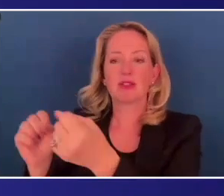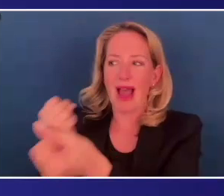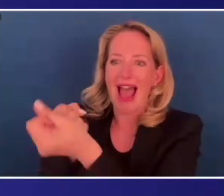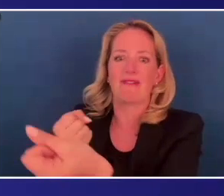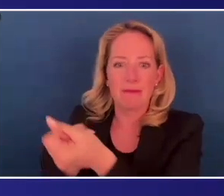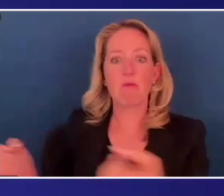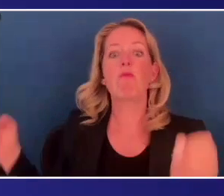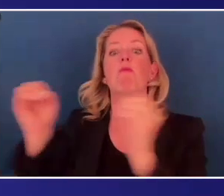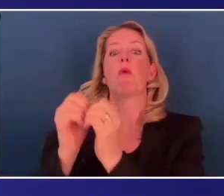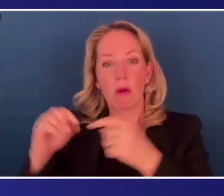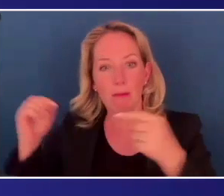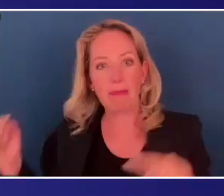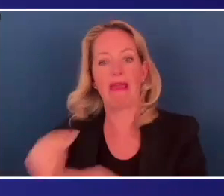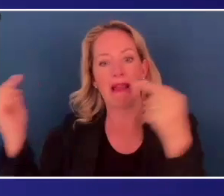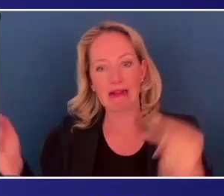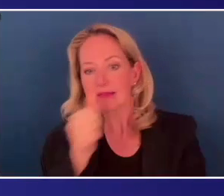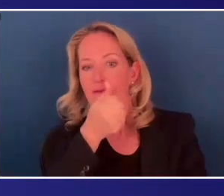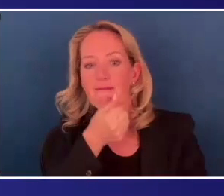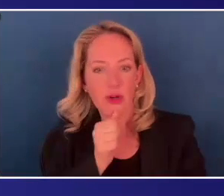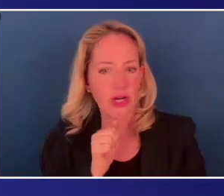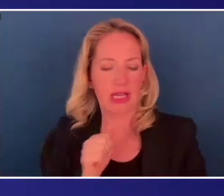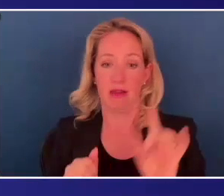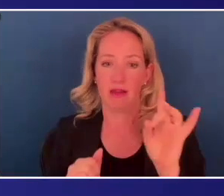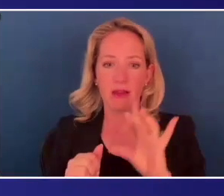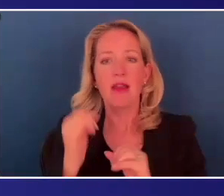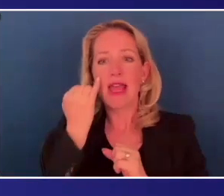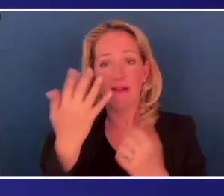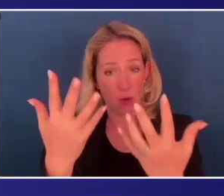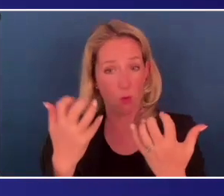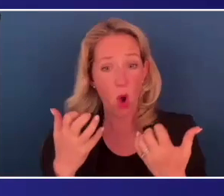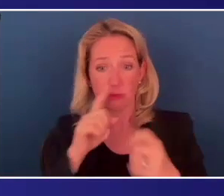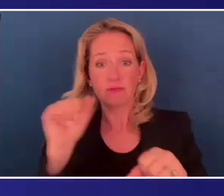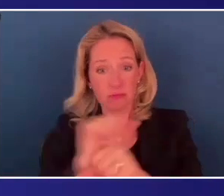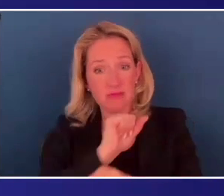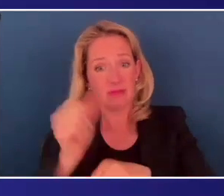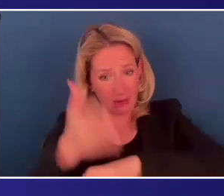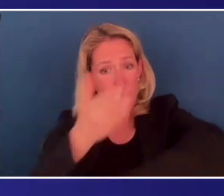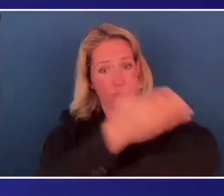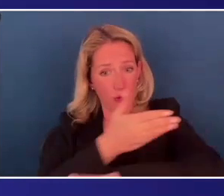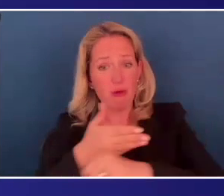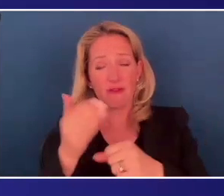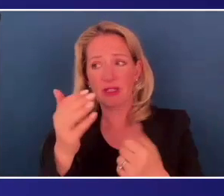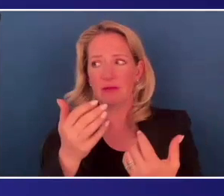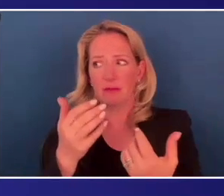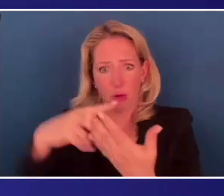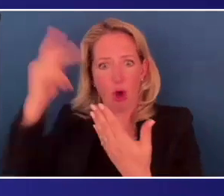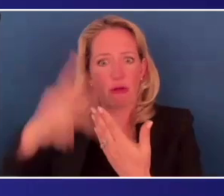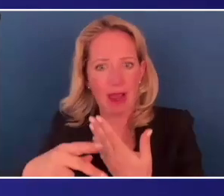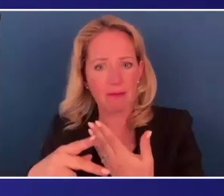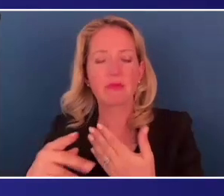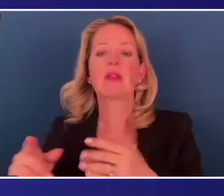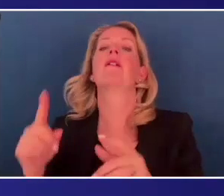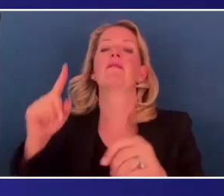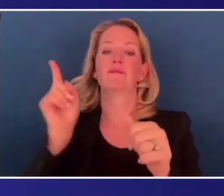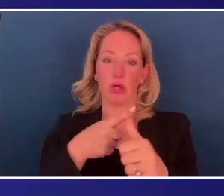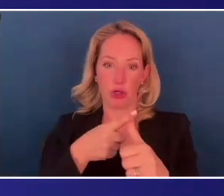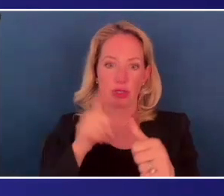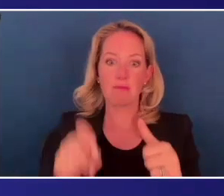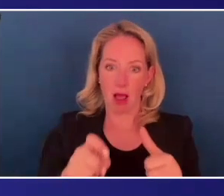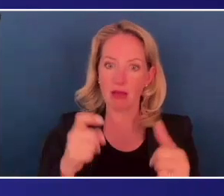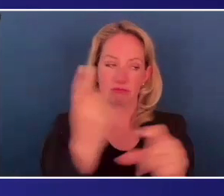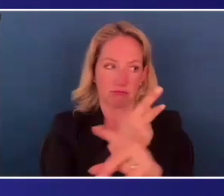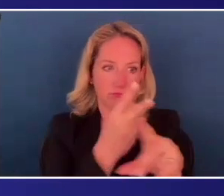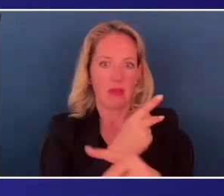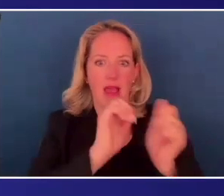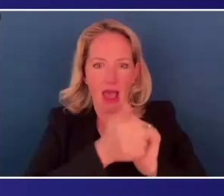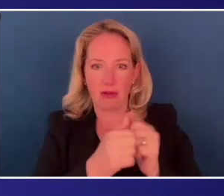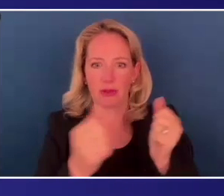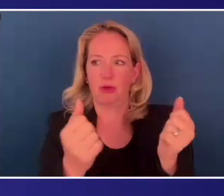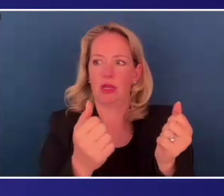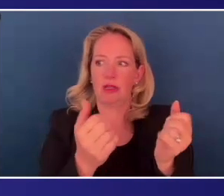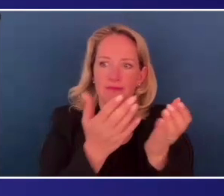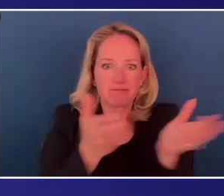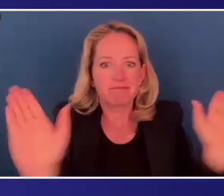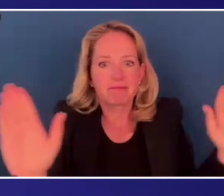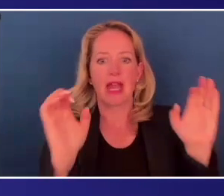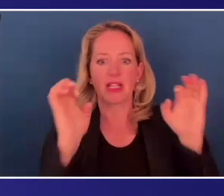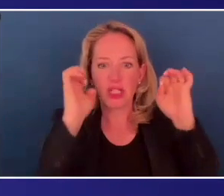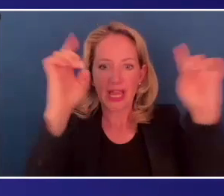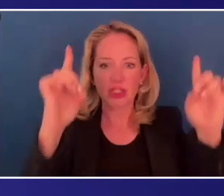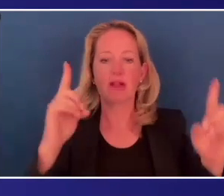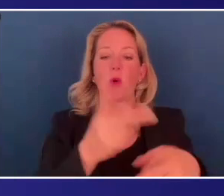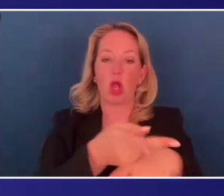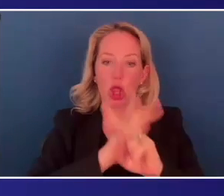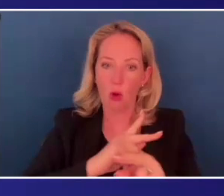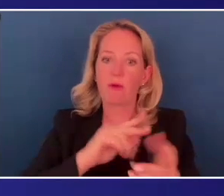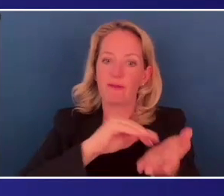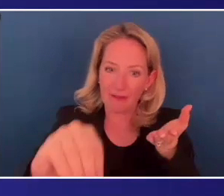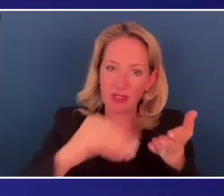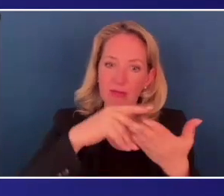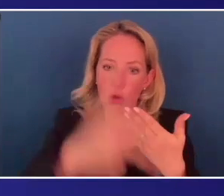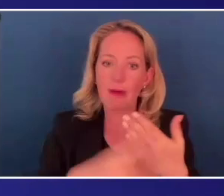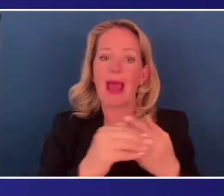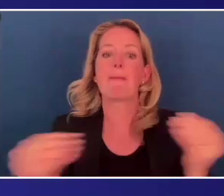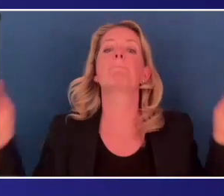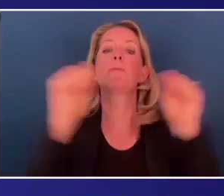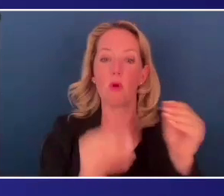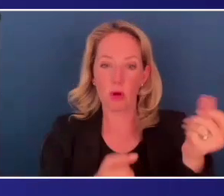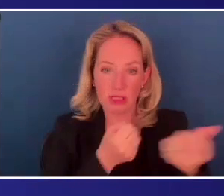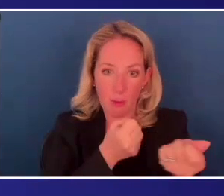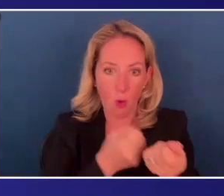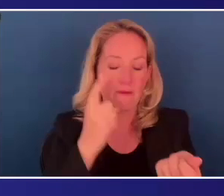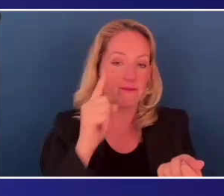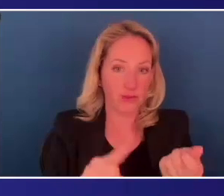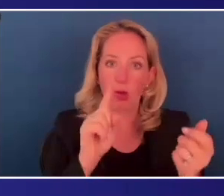So if we truly want to talk about improving efficiency for the program, I suggest we talk about ways to expand education nationally on loan forgiveness programs and to provide more support for resources and entities that can help make PSLF run more smoothly.